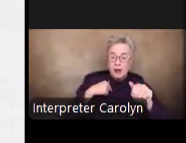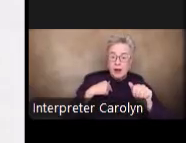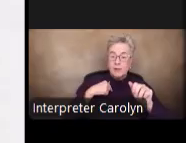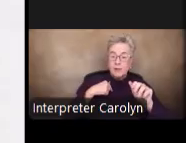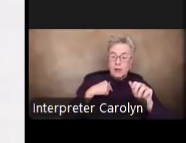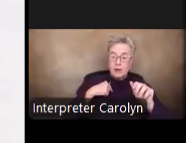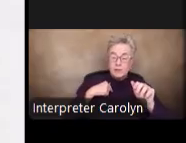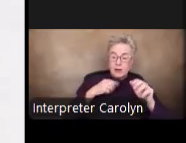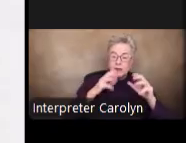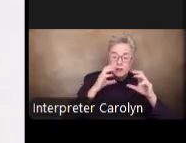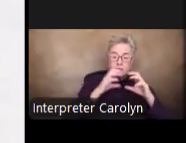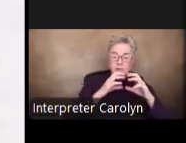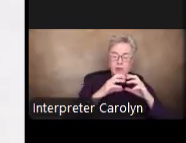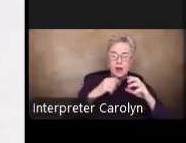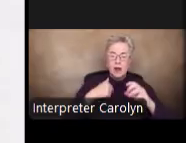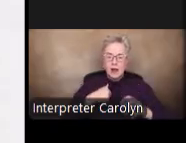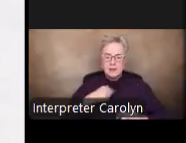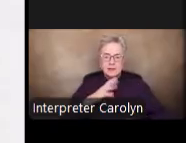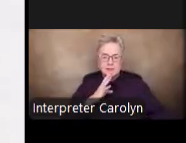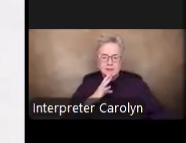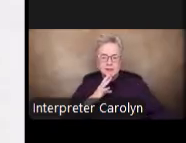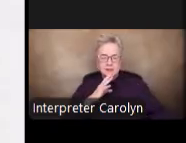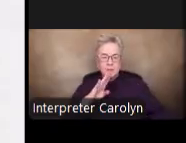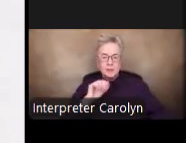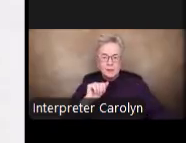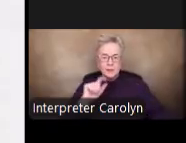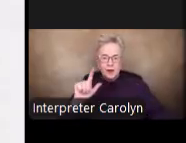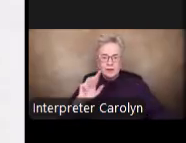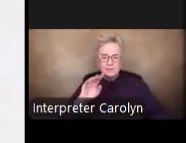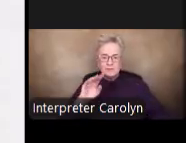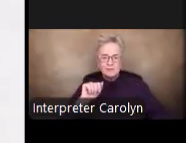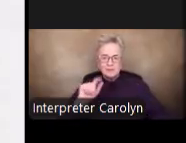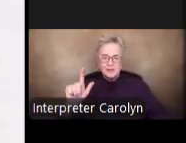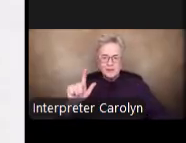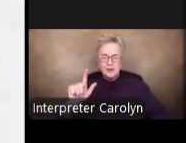materials, those three rooms will eventually differentiate.